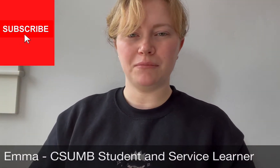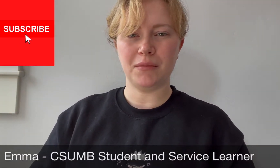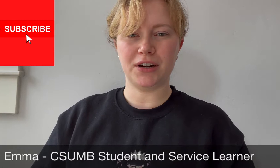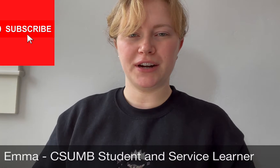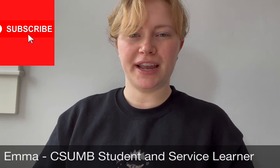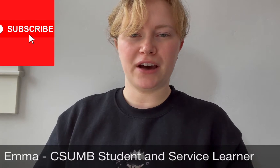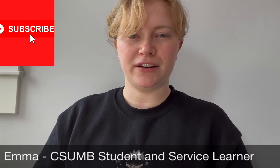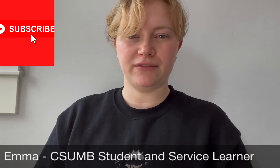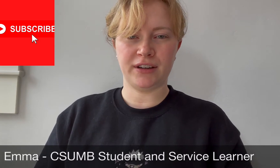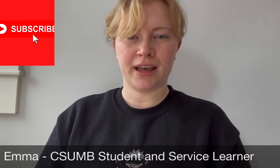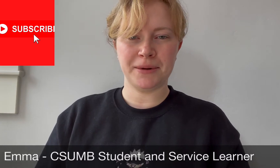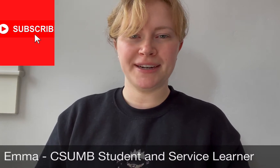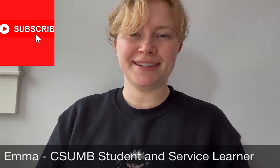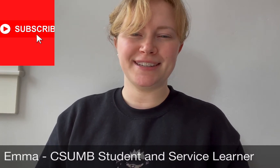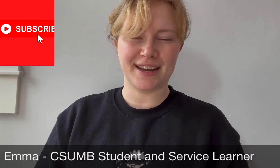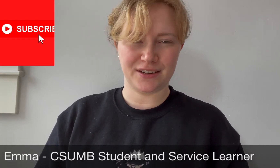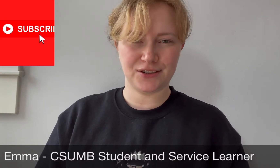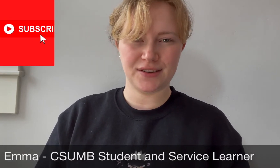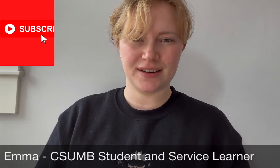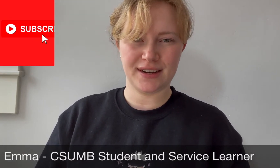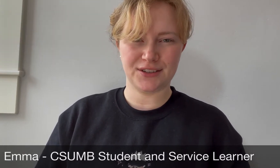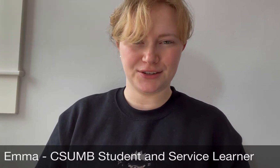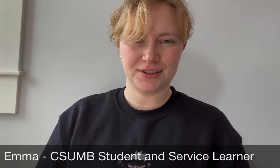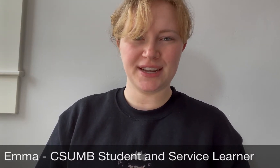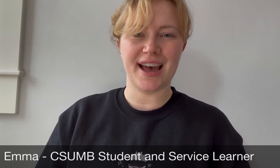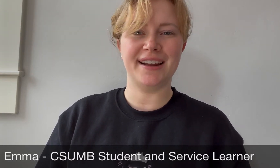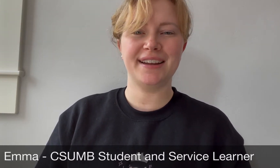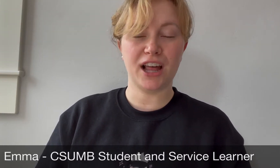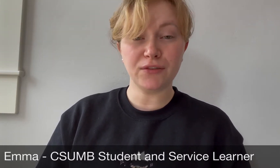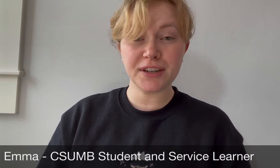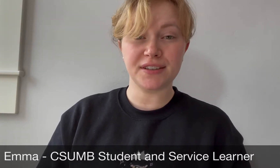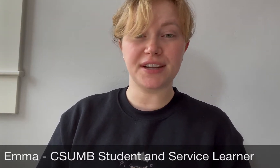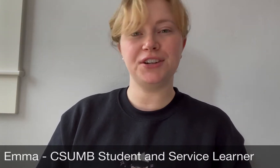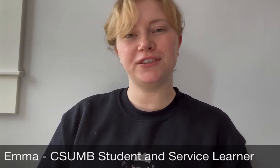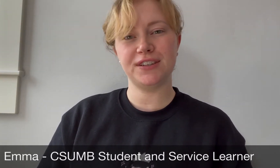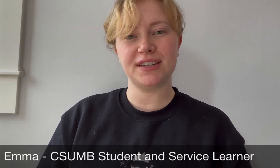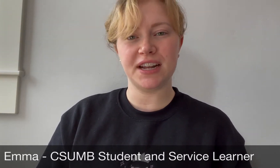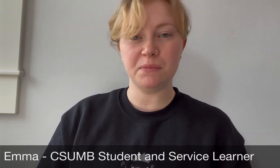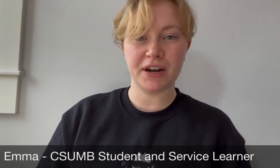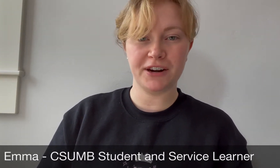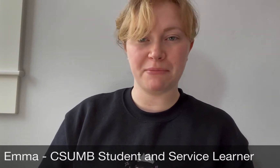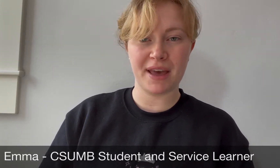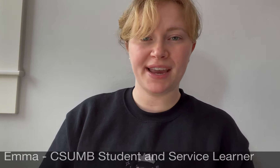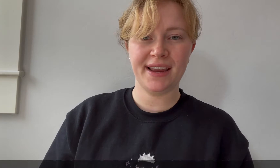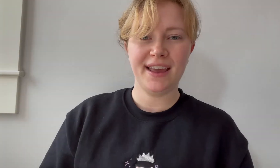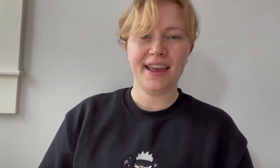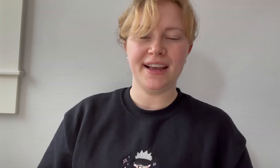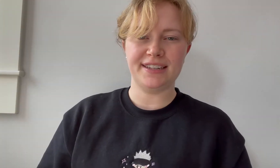monterey county free libraries and a student at california state university monterey bay and today